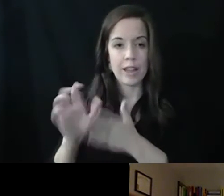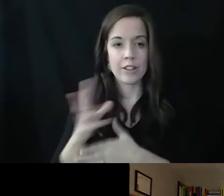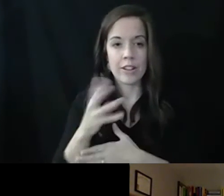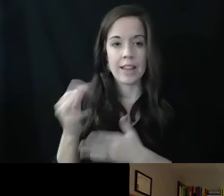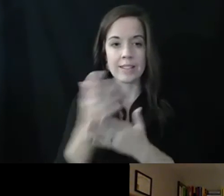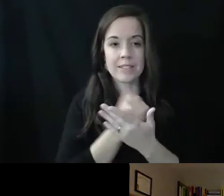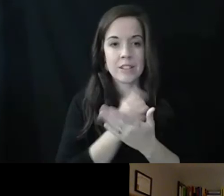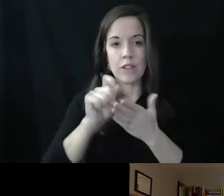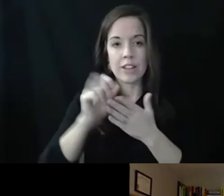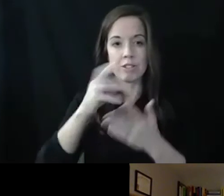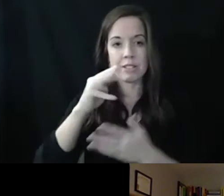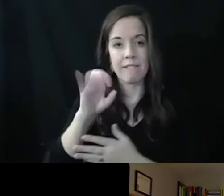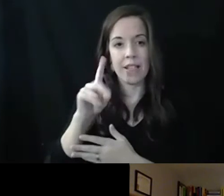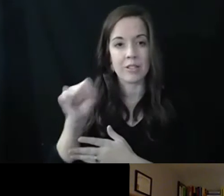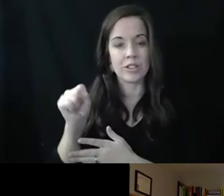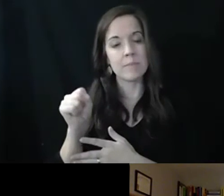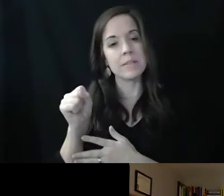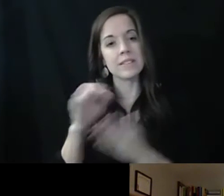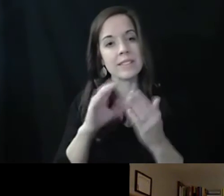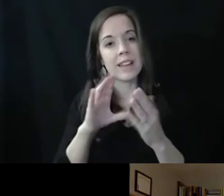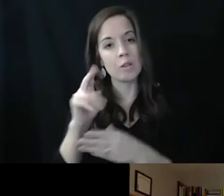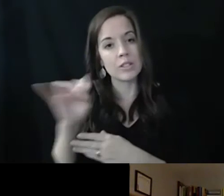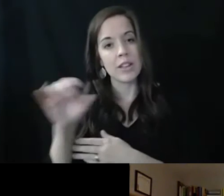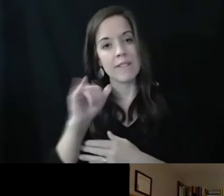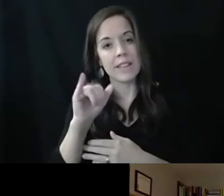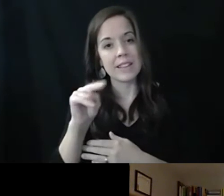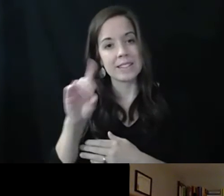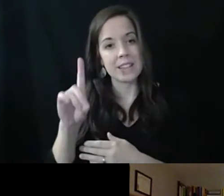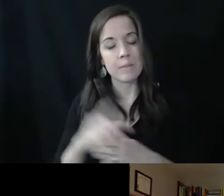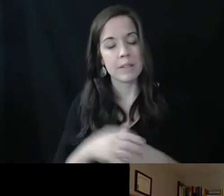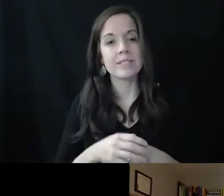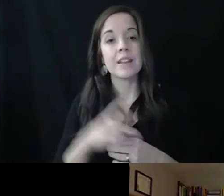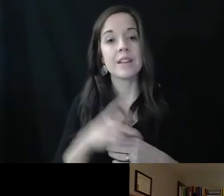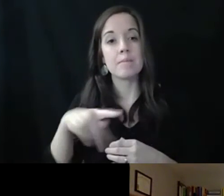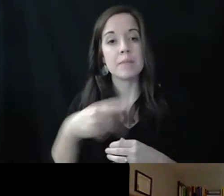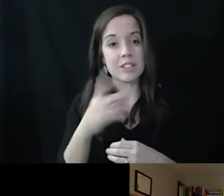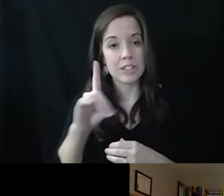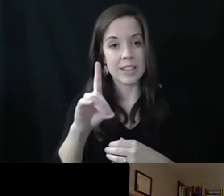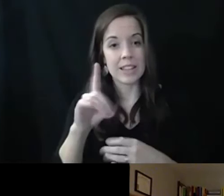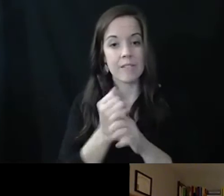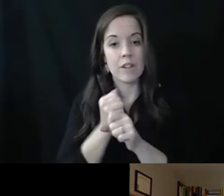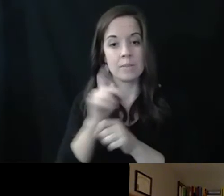from the Arts Council of Indianapolis. She holds a Ph.D. from the University of Kansas, an M.F.A from